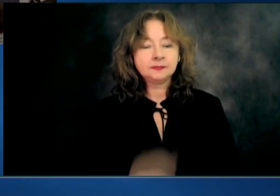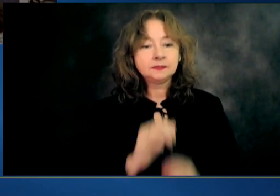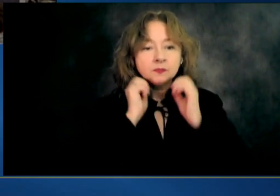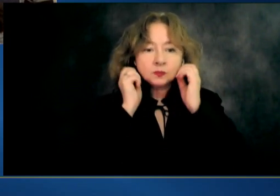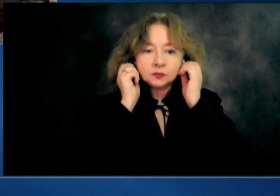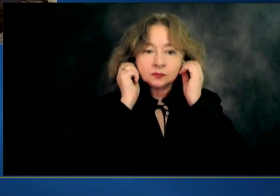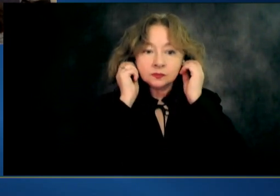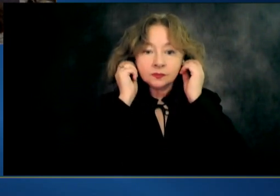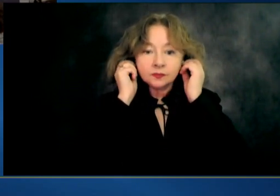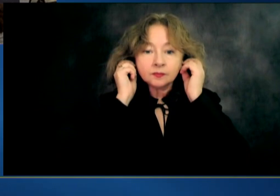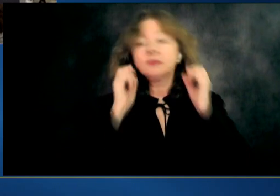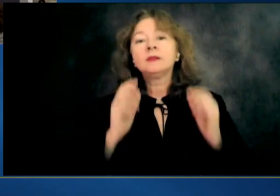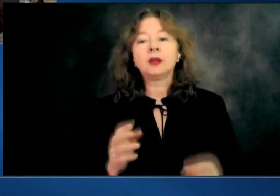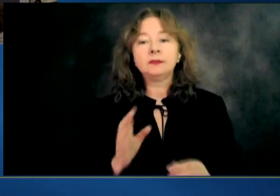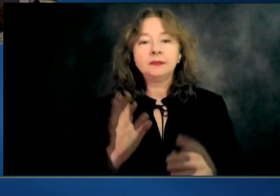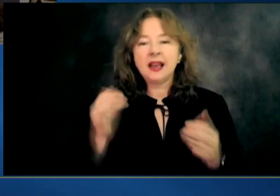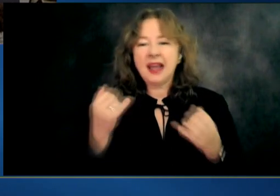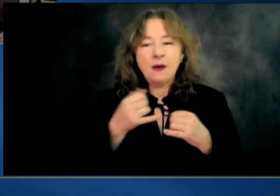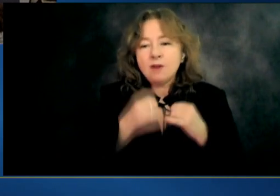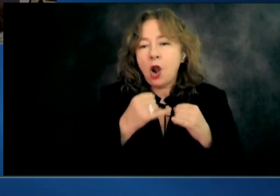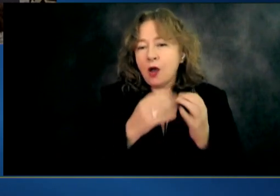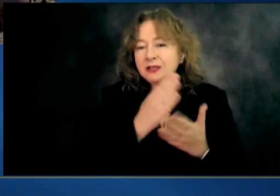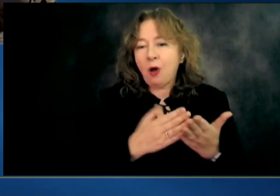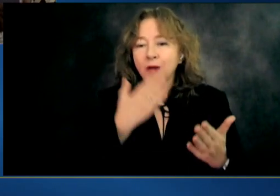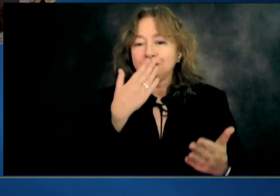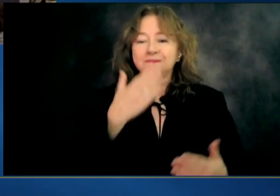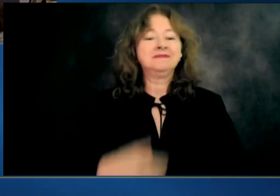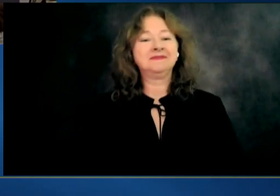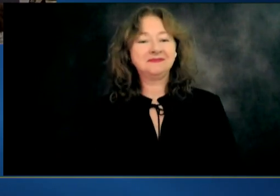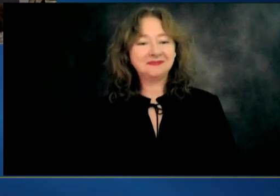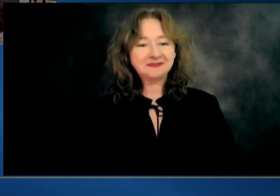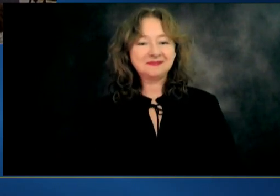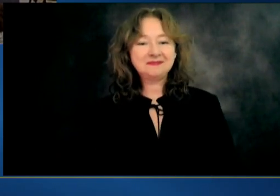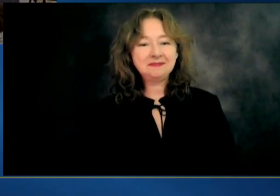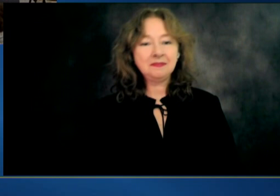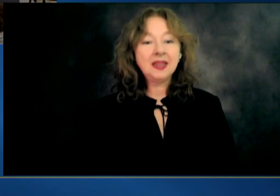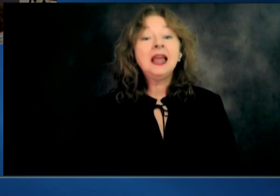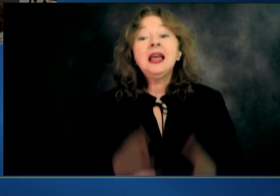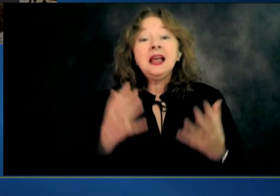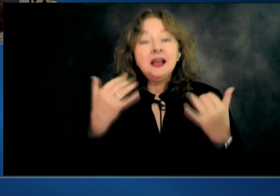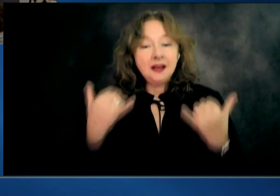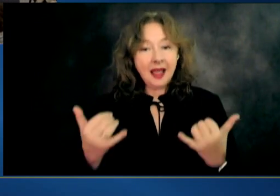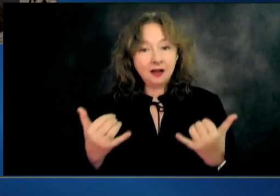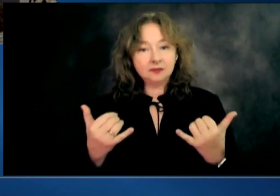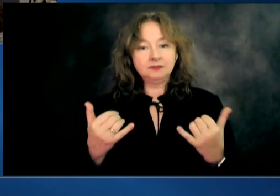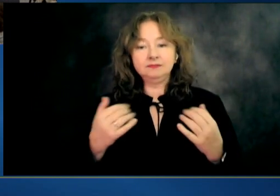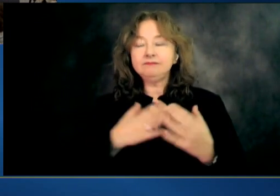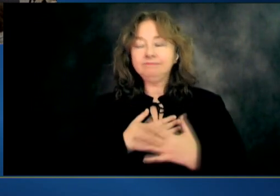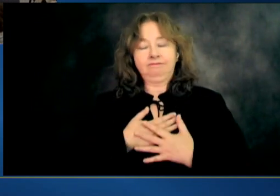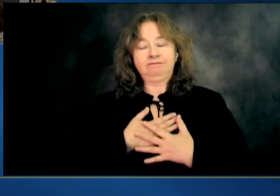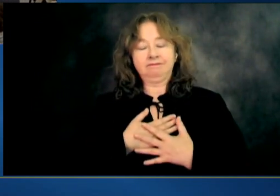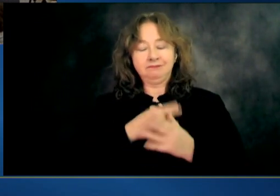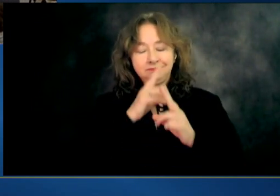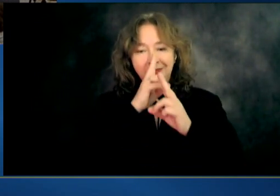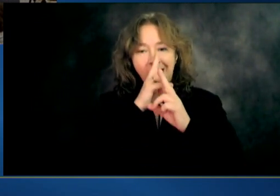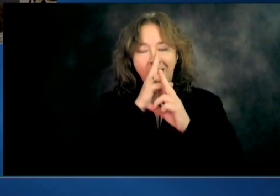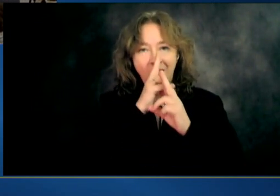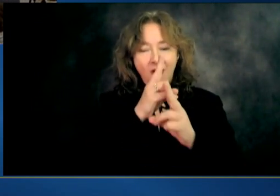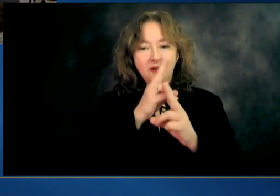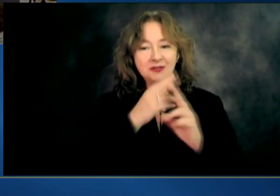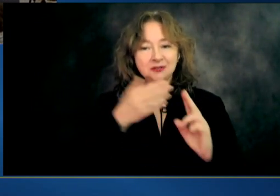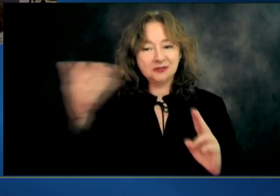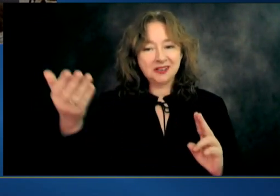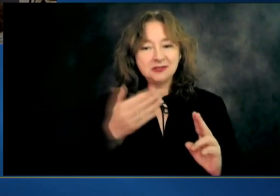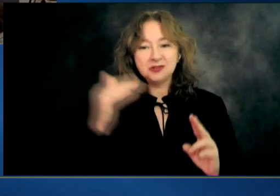This last part. So, and now it is my honor and privilege to introduce our next speaker,